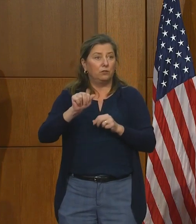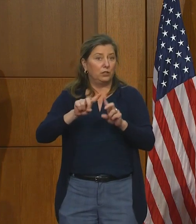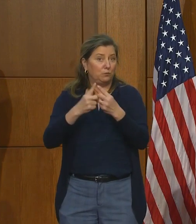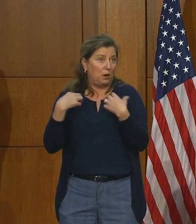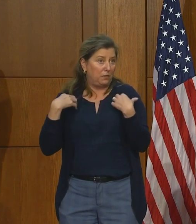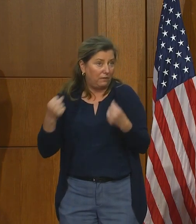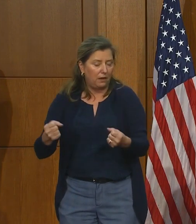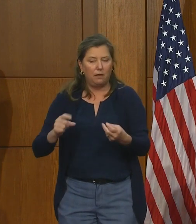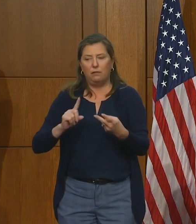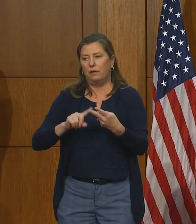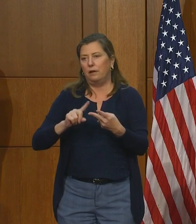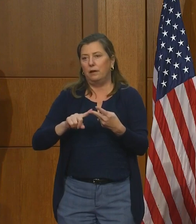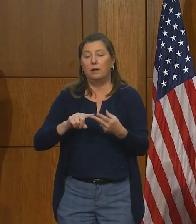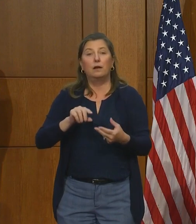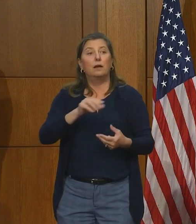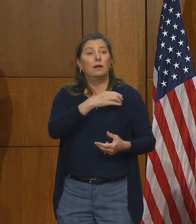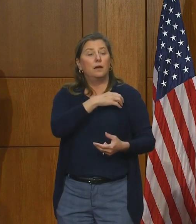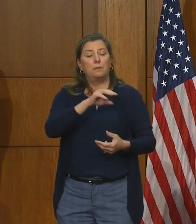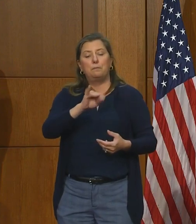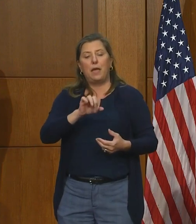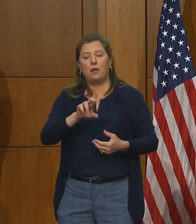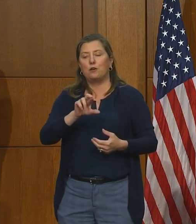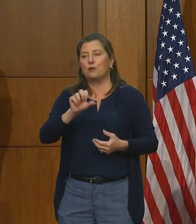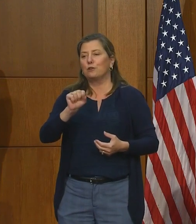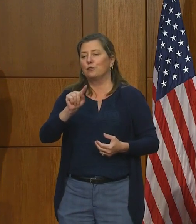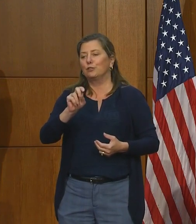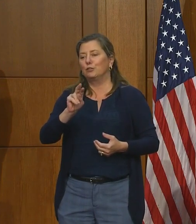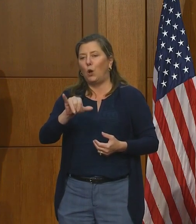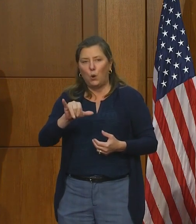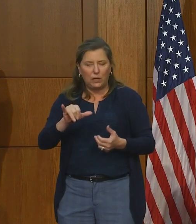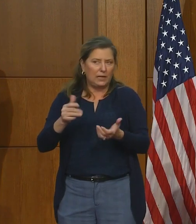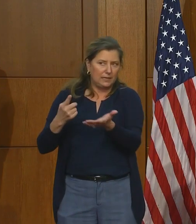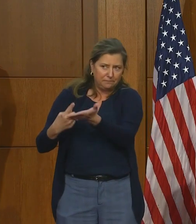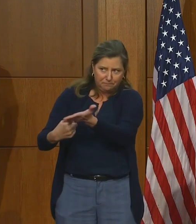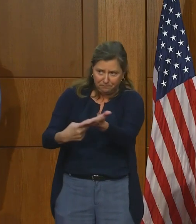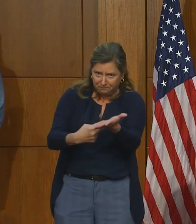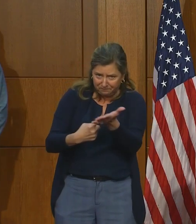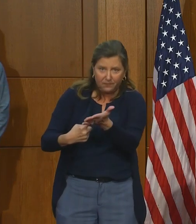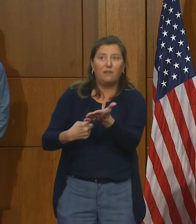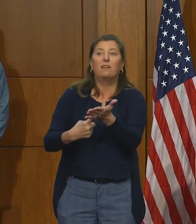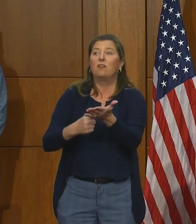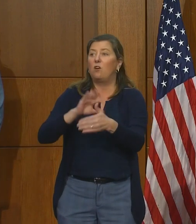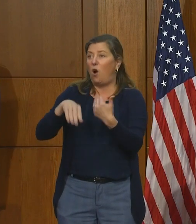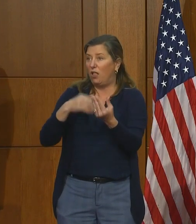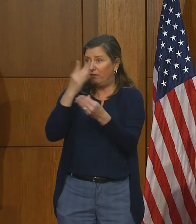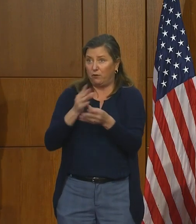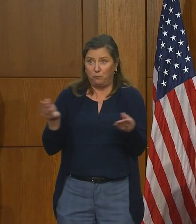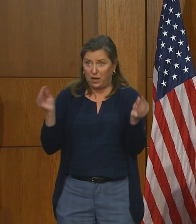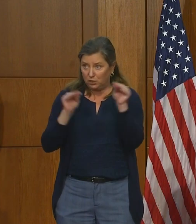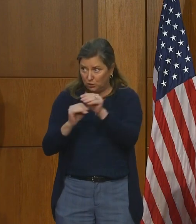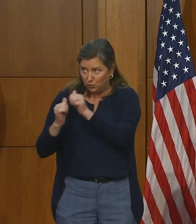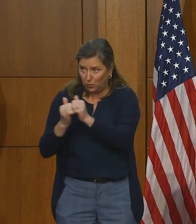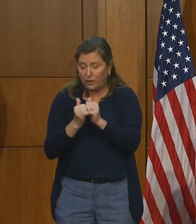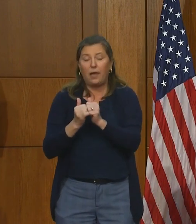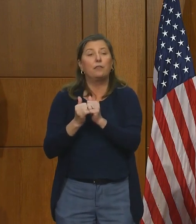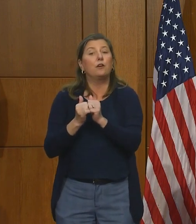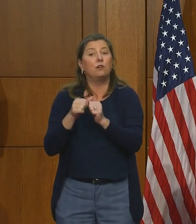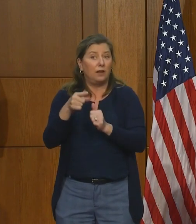LEARN. IF YOU COULD JUST A LOT